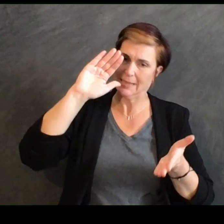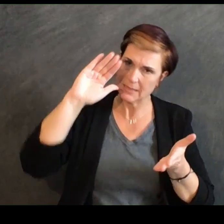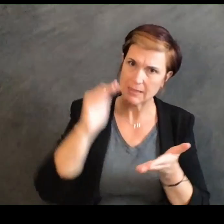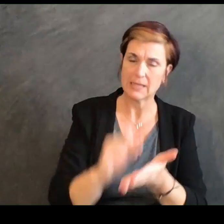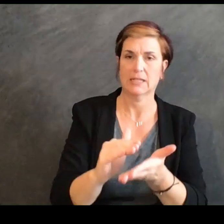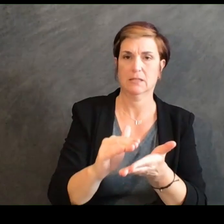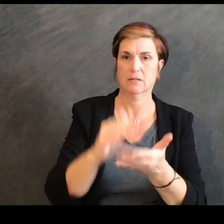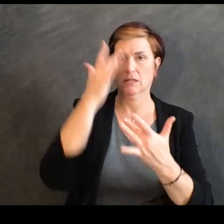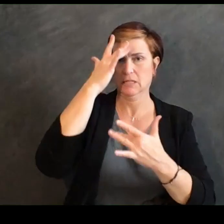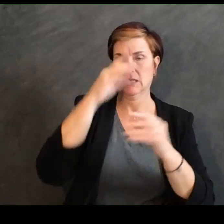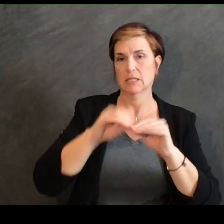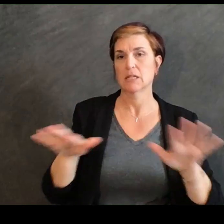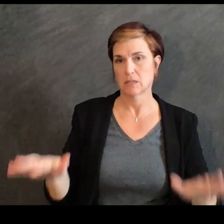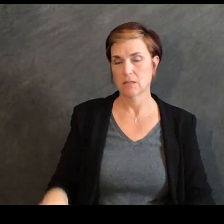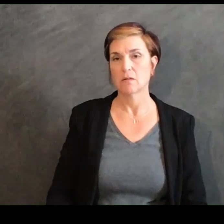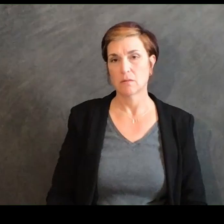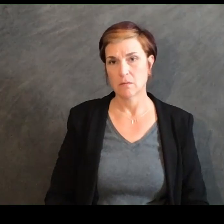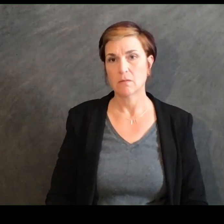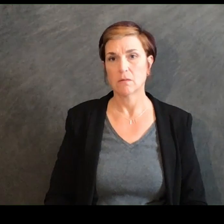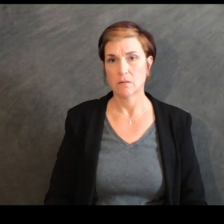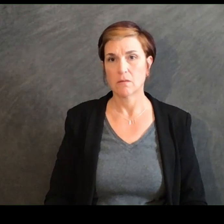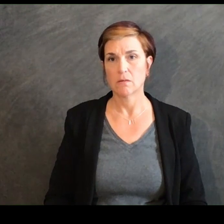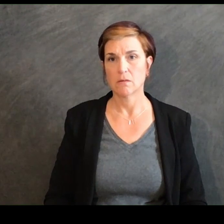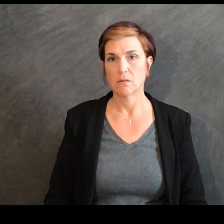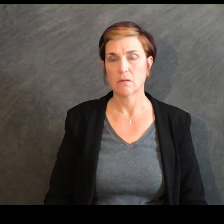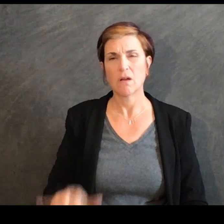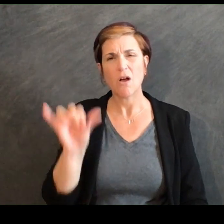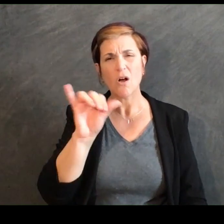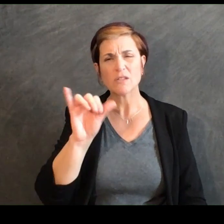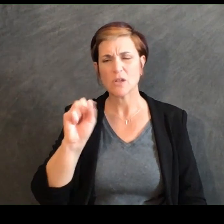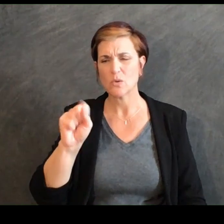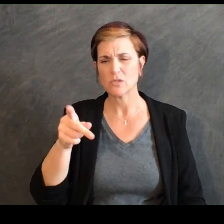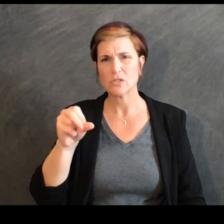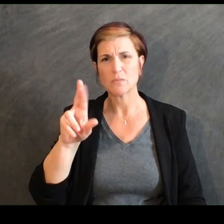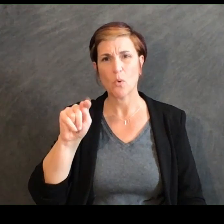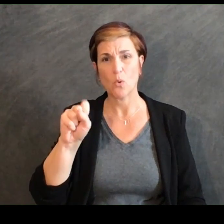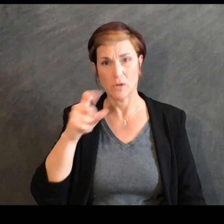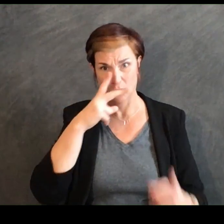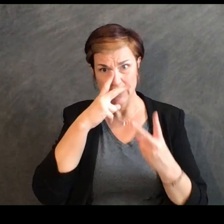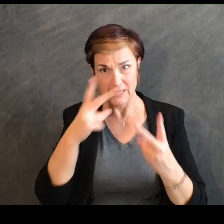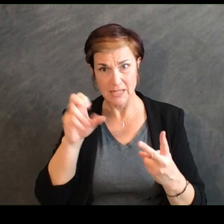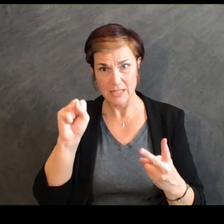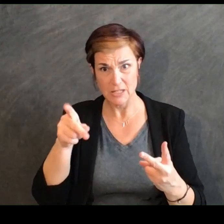sports what's happening with the sporting world where so many of the